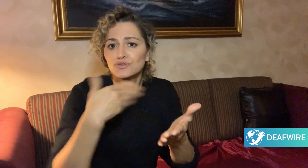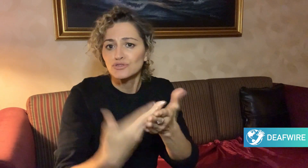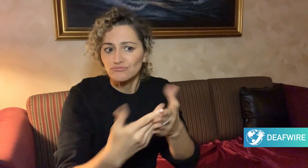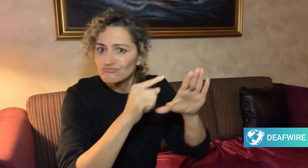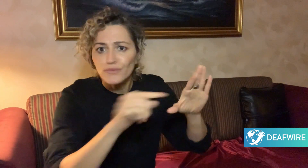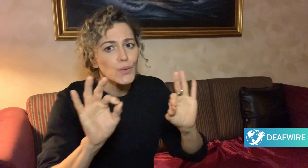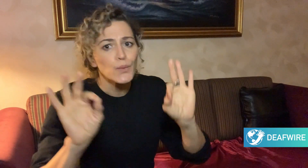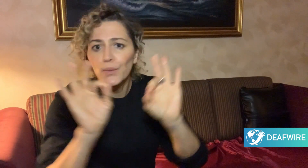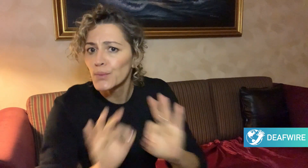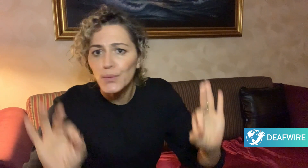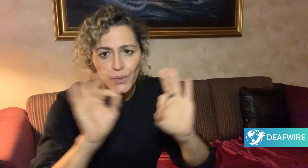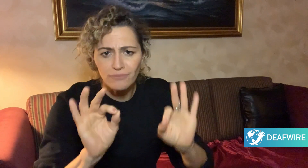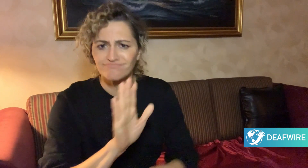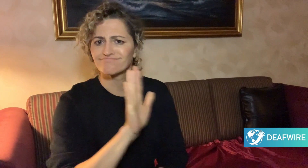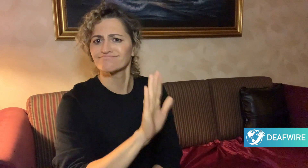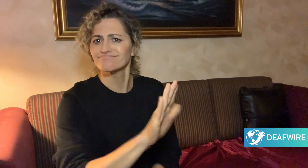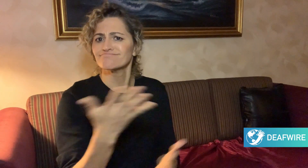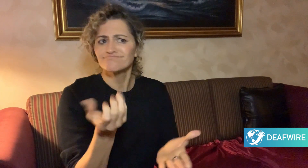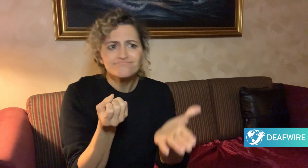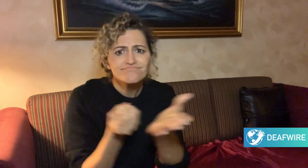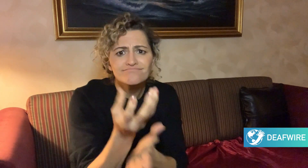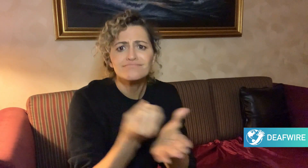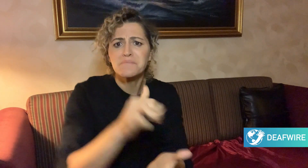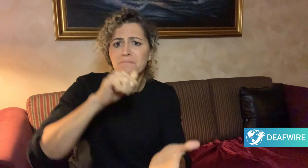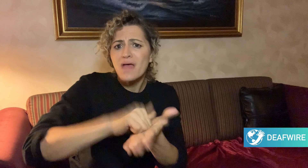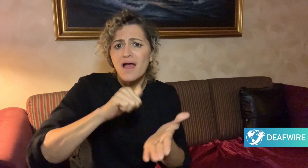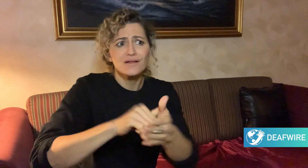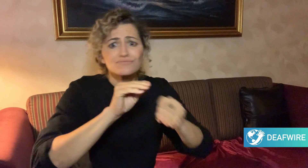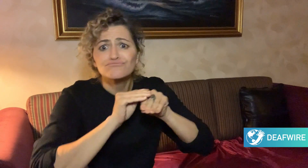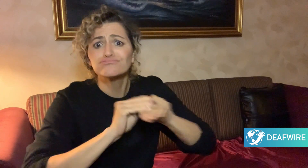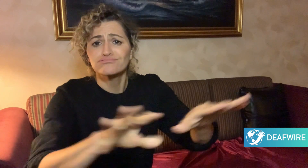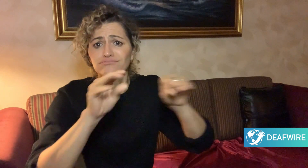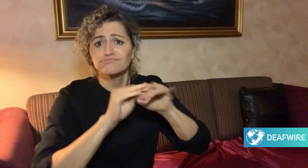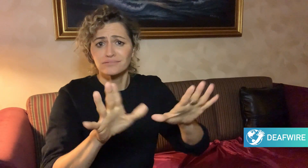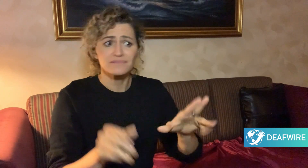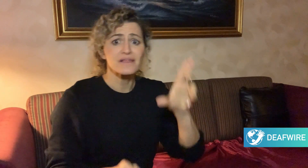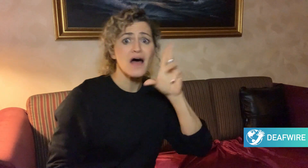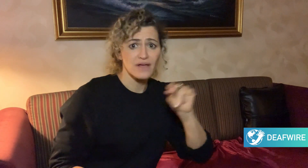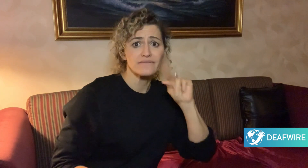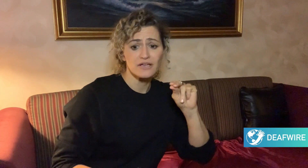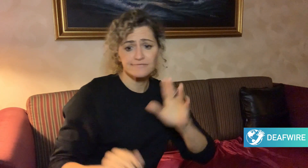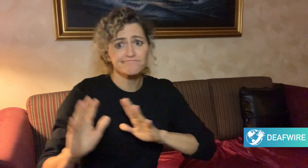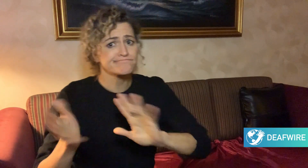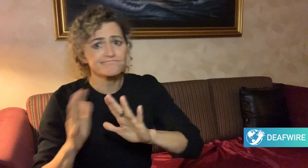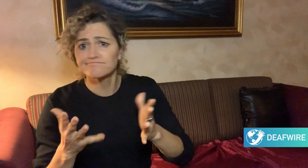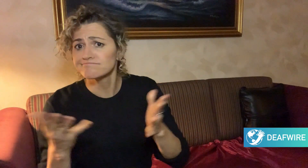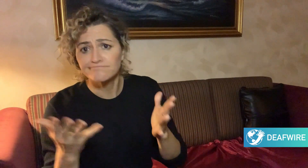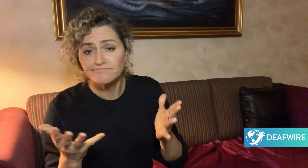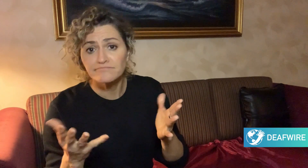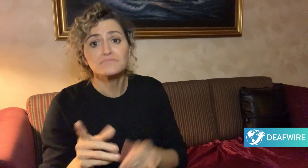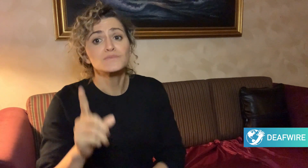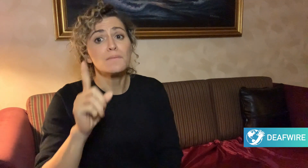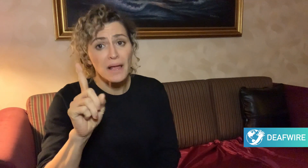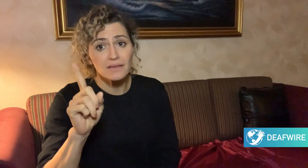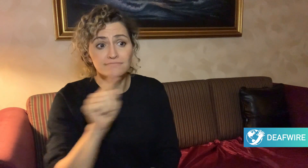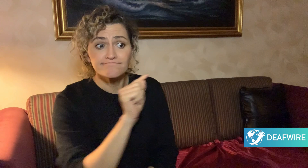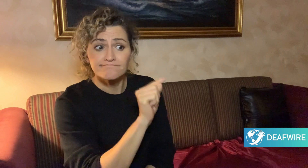sign language interpreters for their press conferences